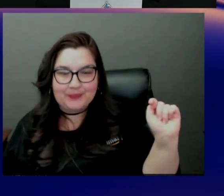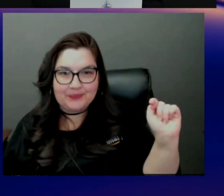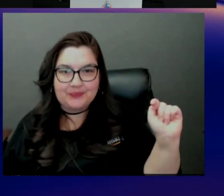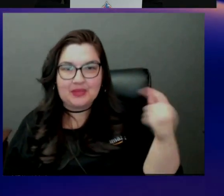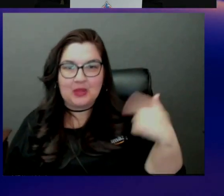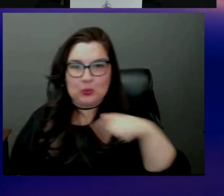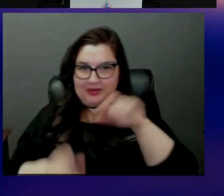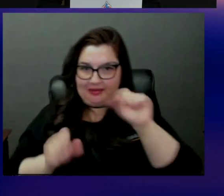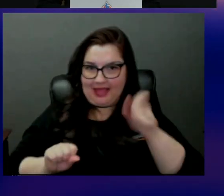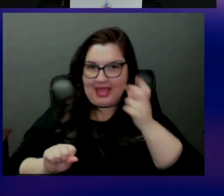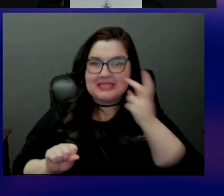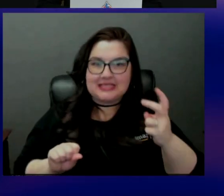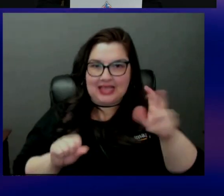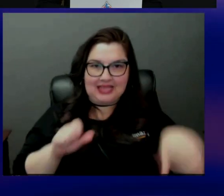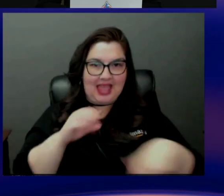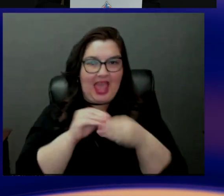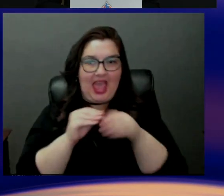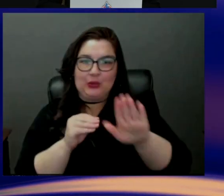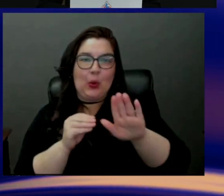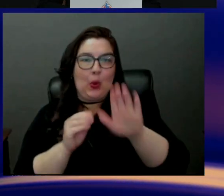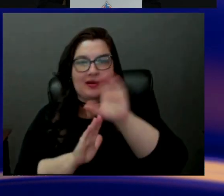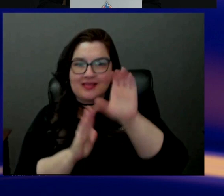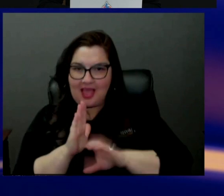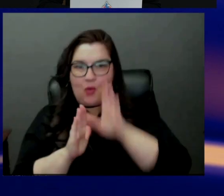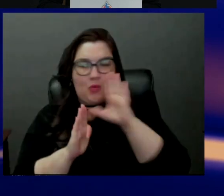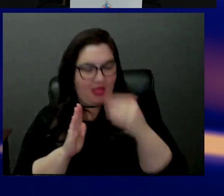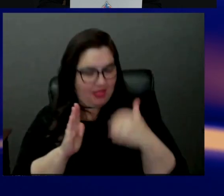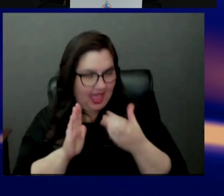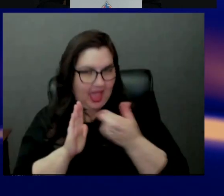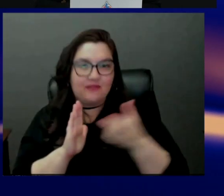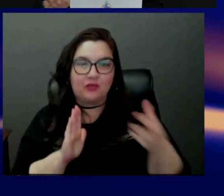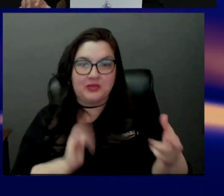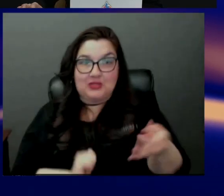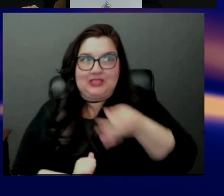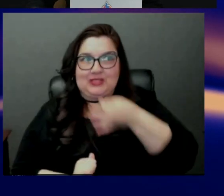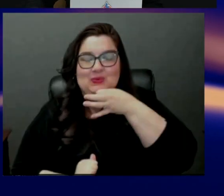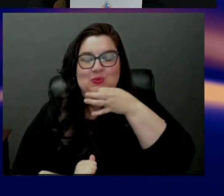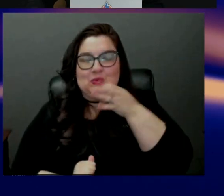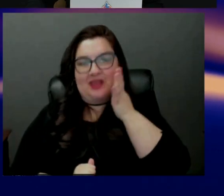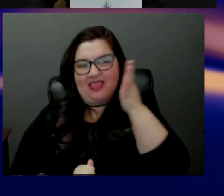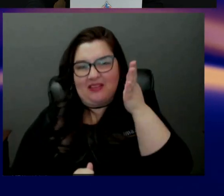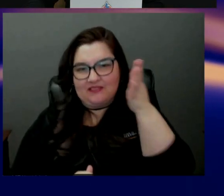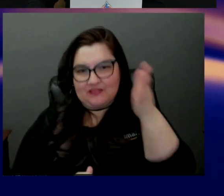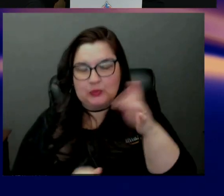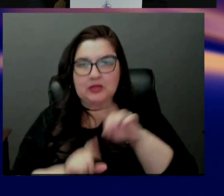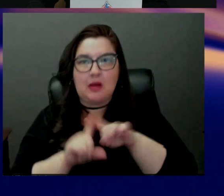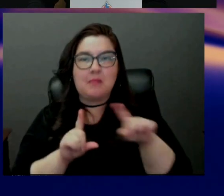that you can add it to your calendar. We'll have resources here pretty soon in the future but next week on Monday,